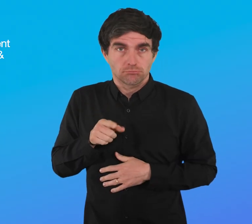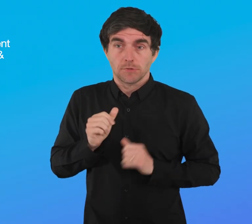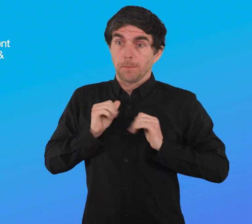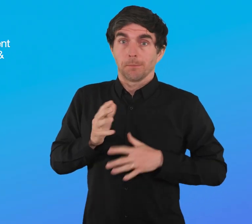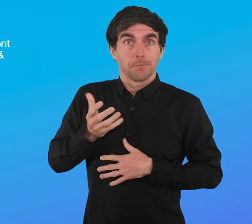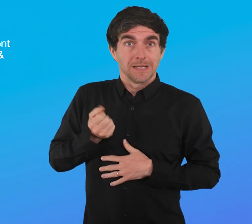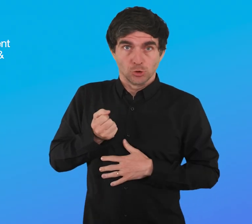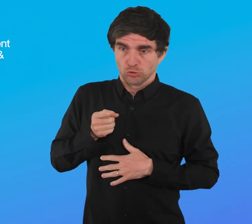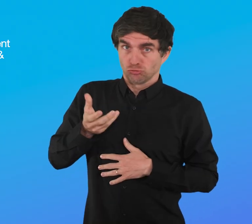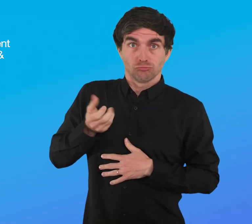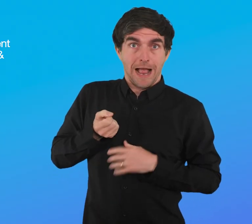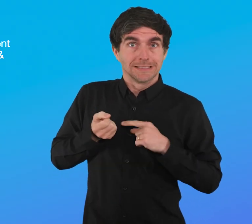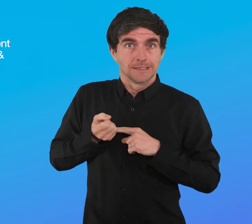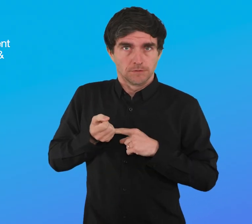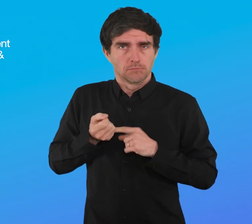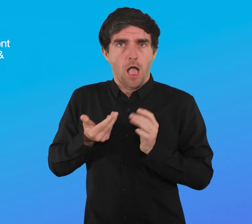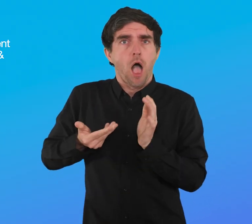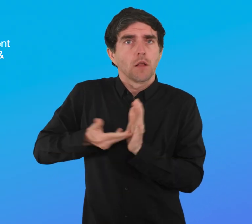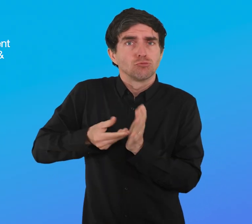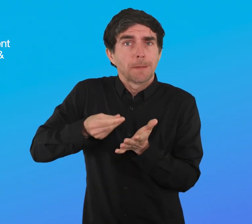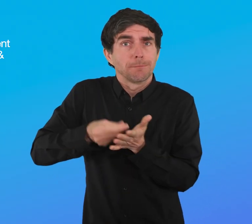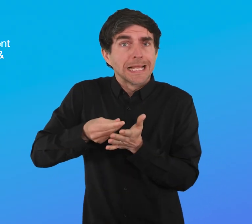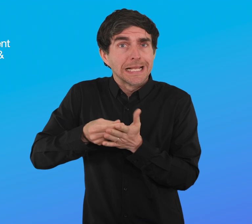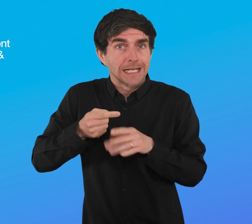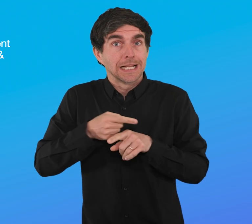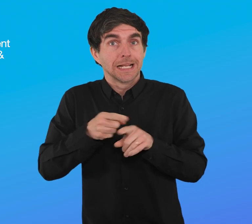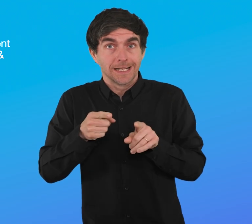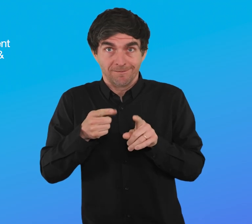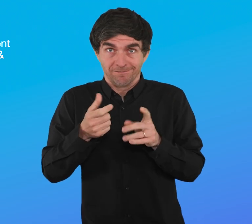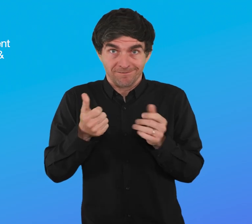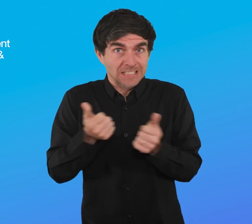Pension Credit gives extra money to people